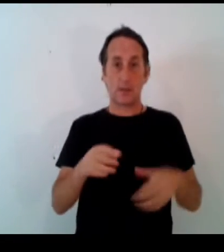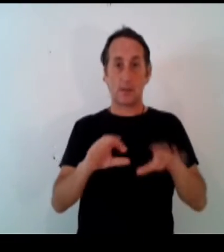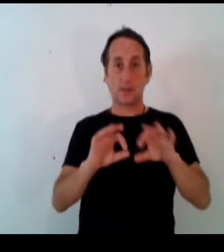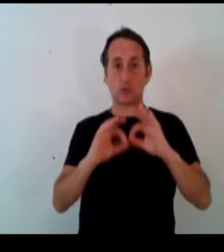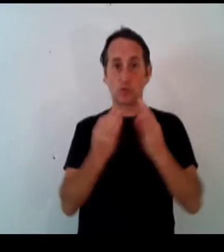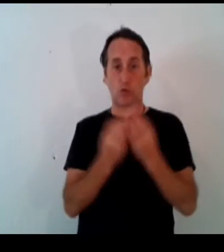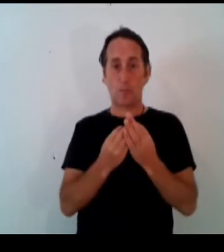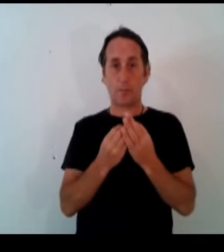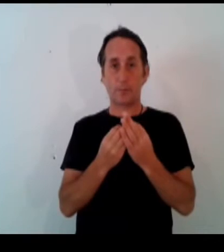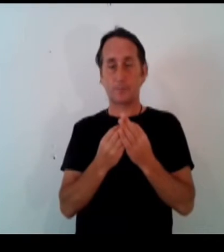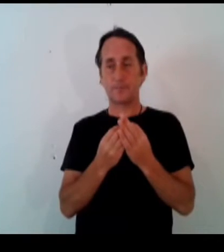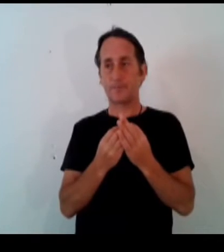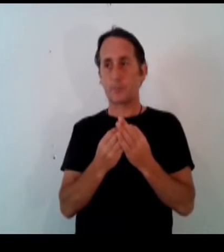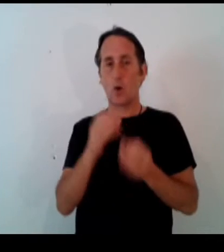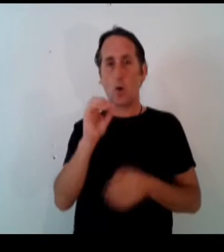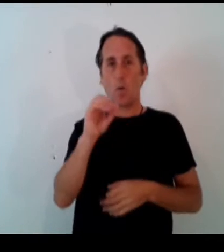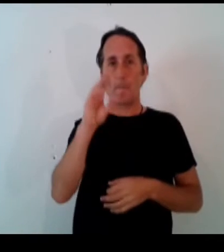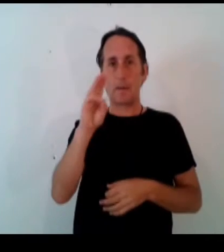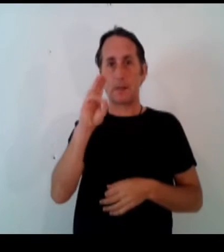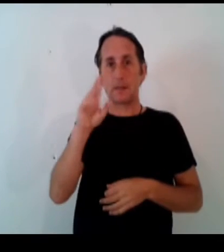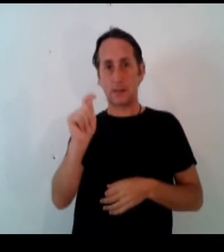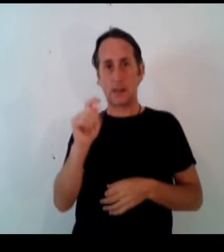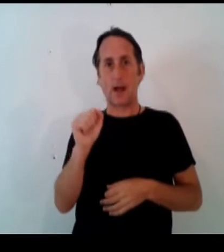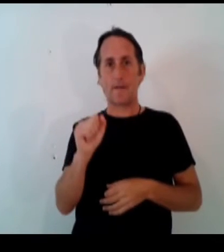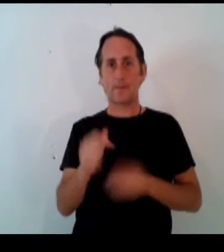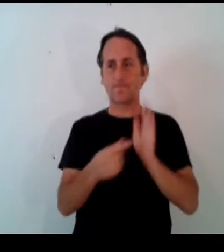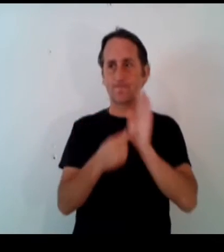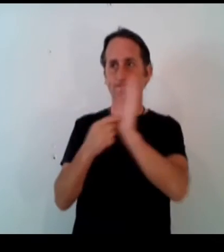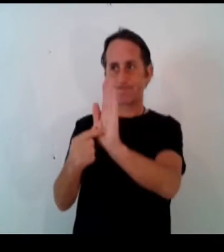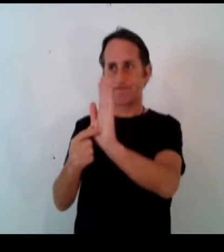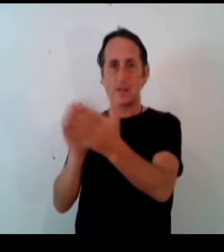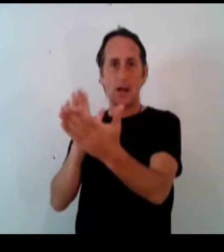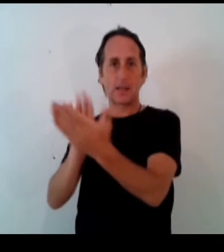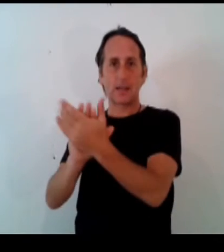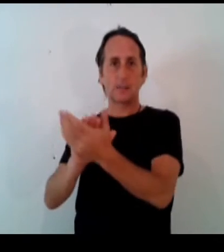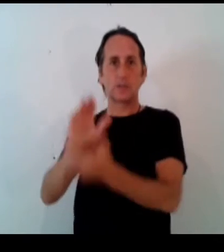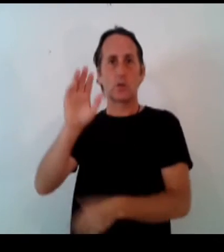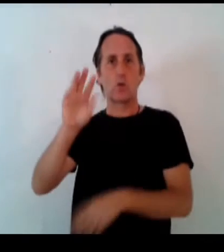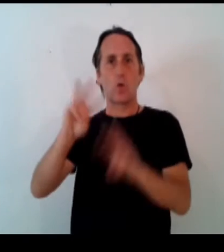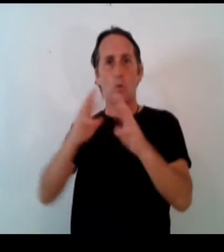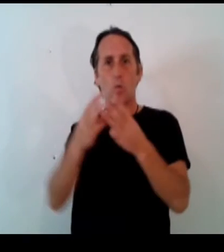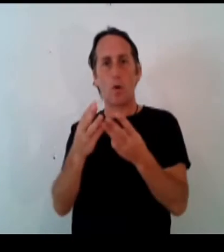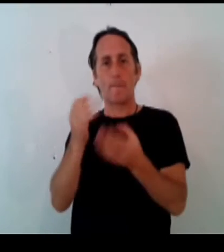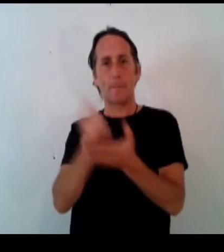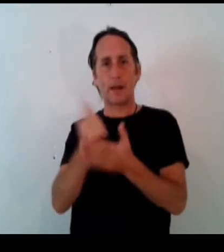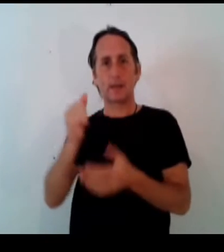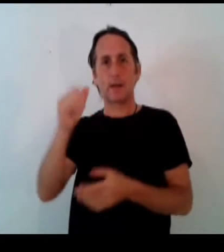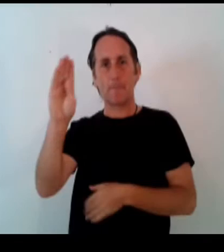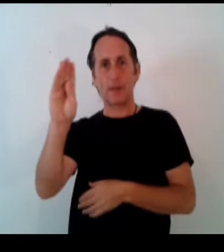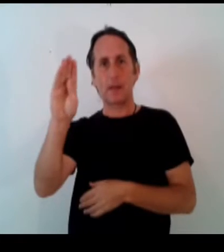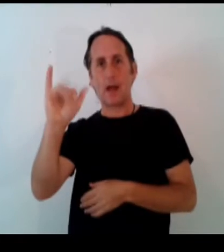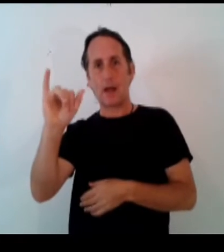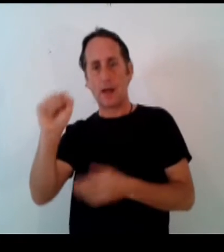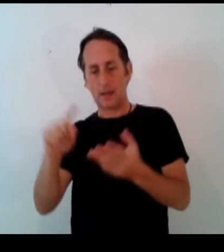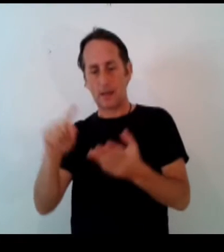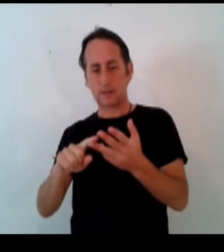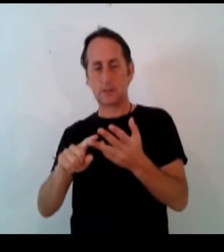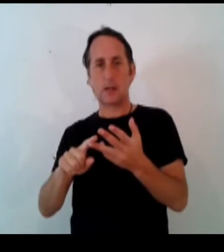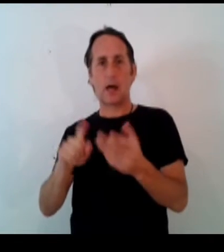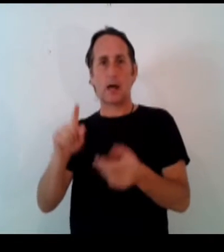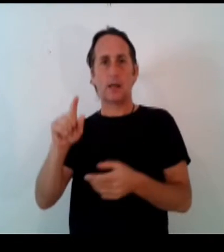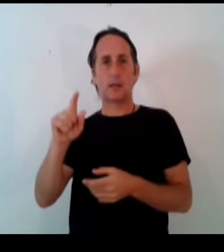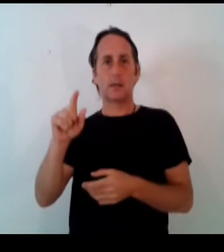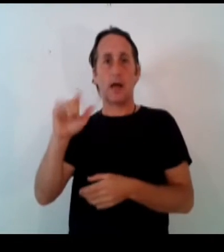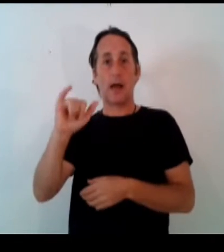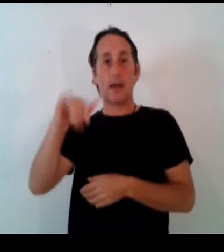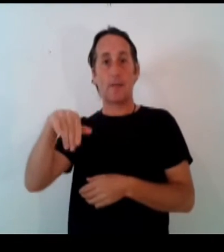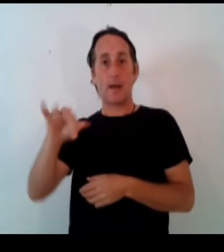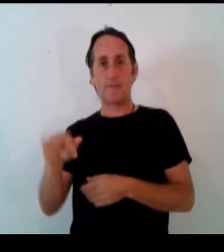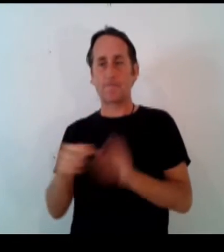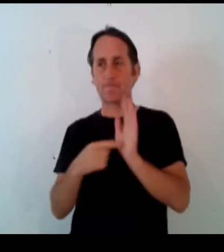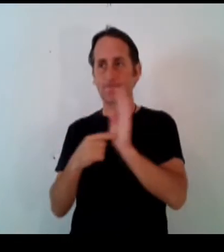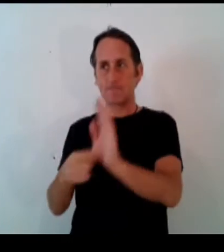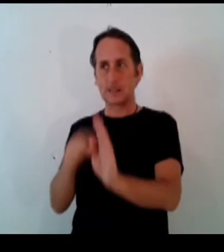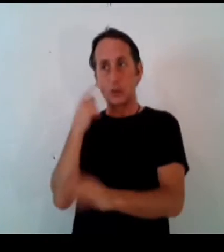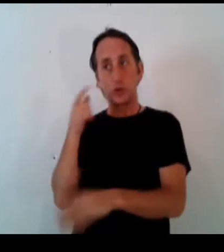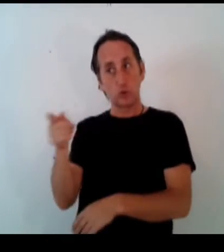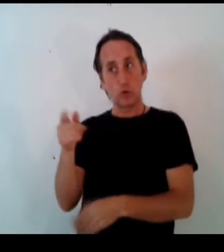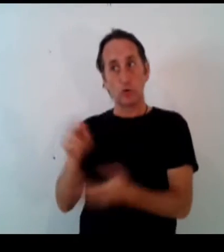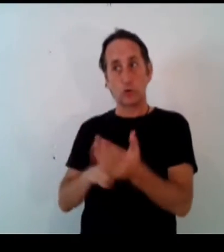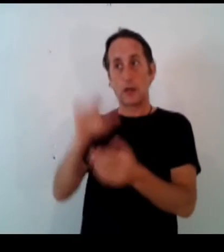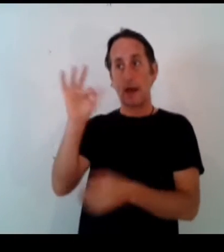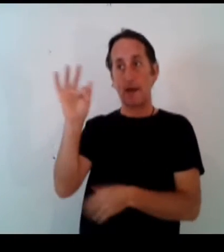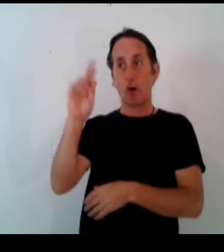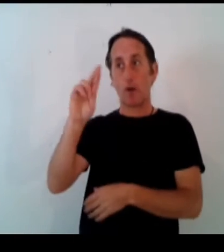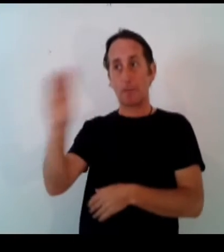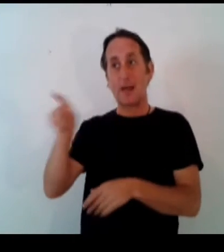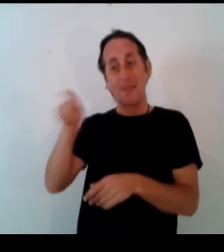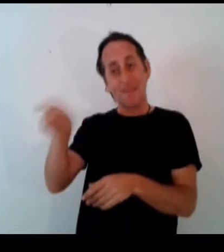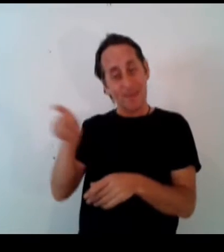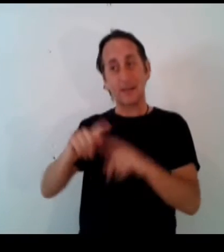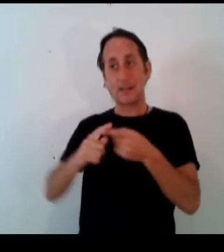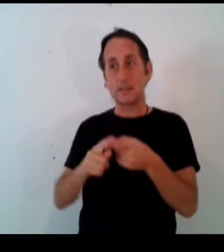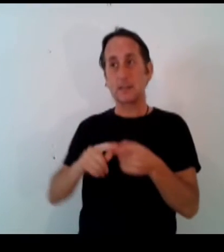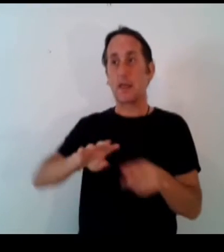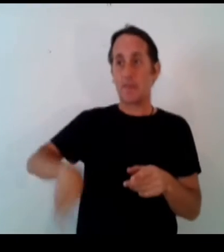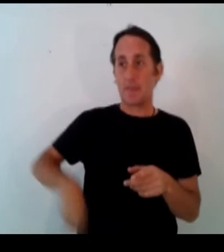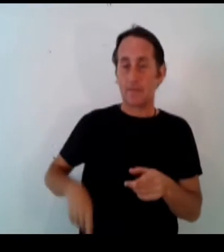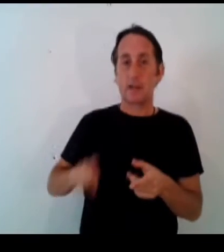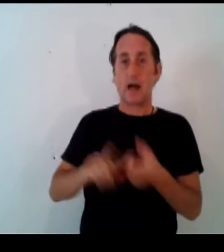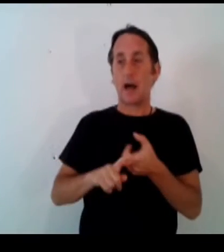the Bank of International Settlements, the World Bank, the IMF, saying you are running Fractional Reserve Banking which is a form of theft and slavery